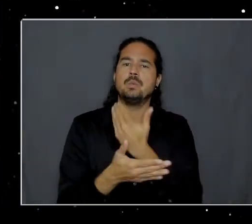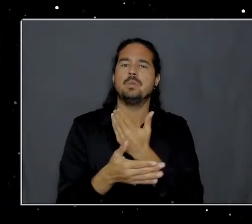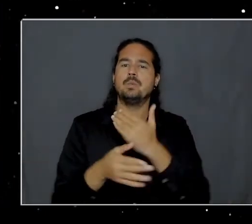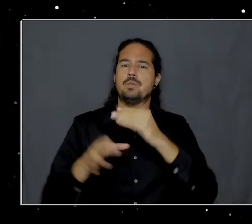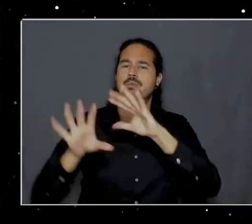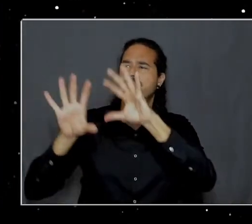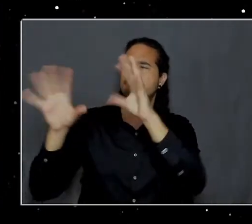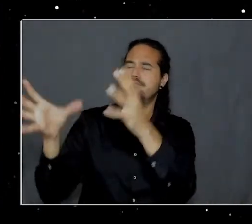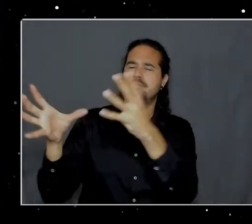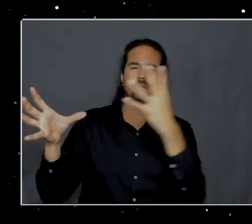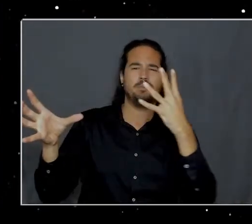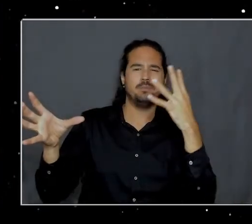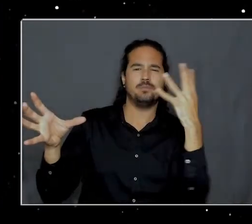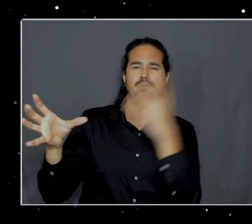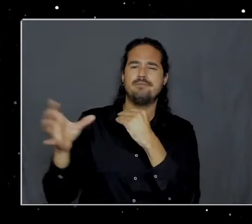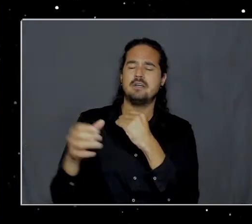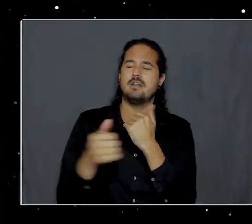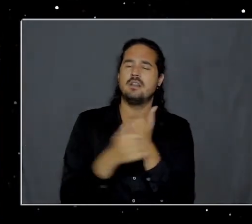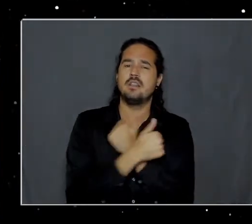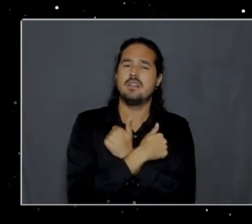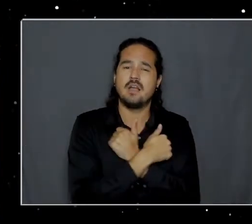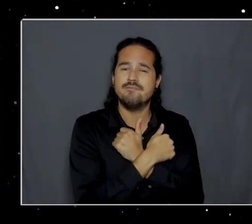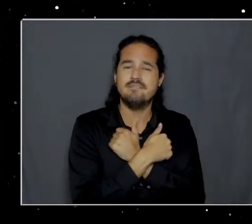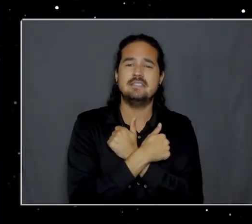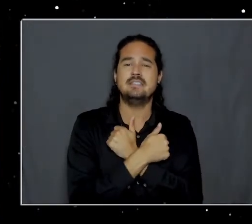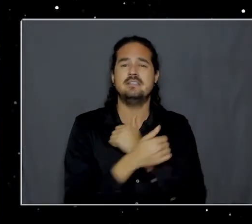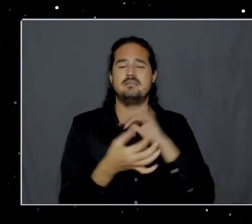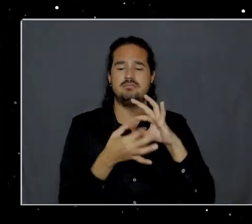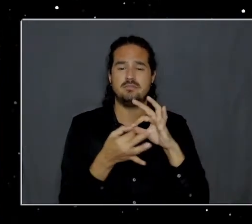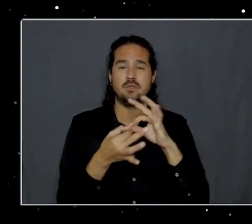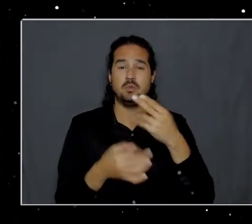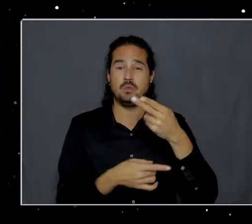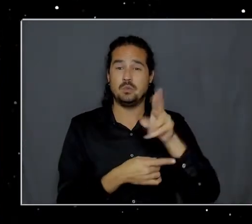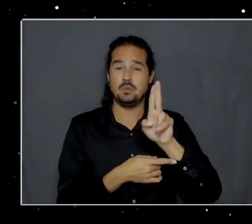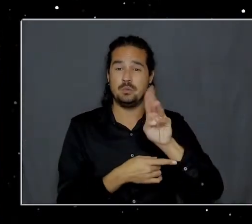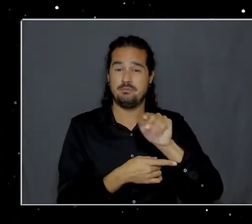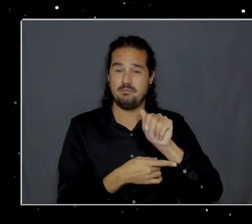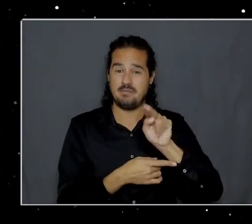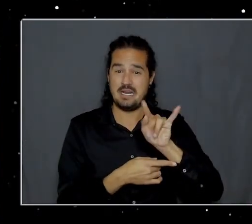HUMANITY, A HUMANITY THAT